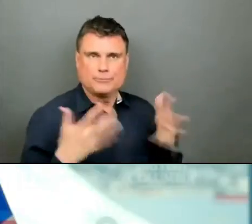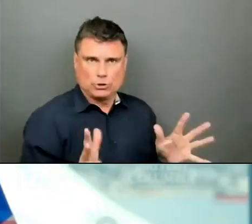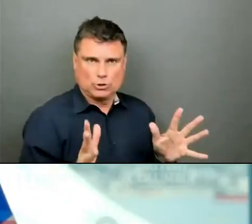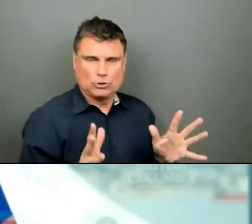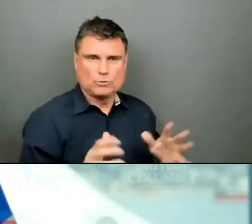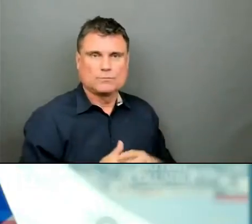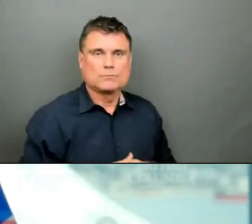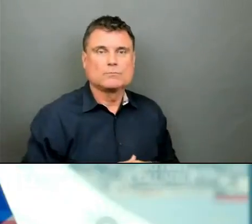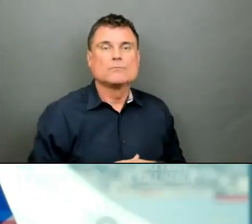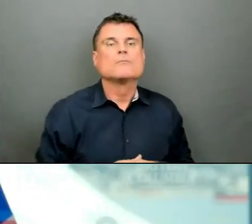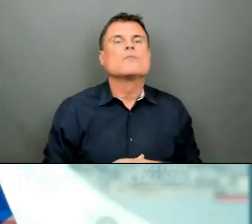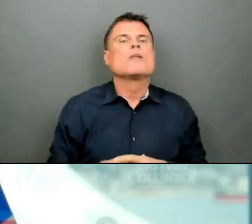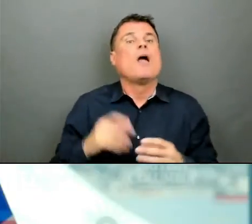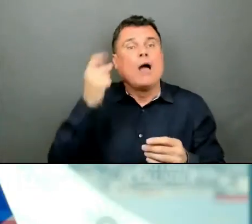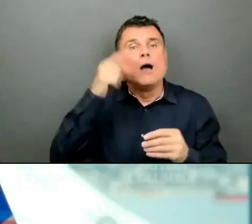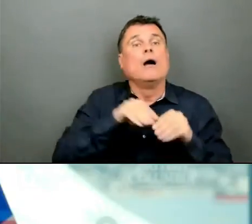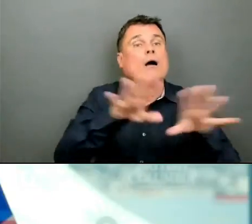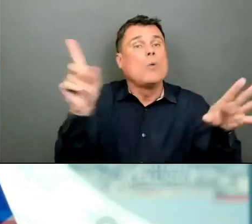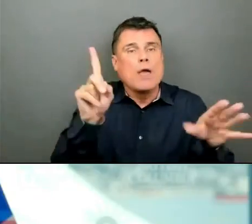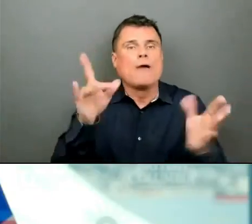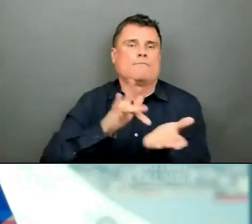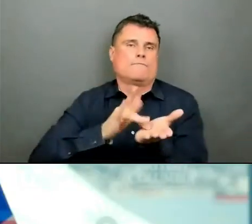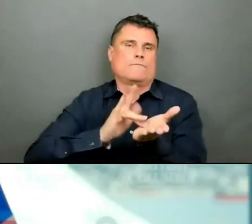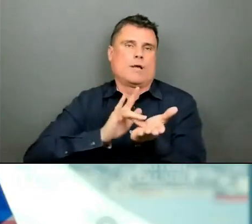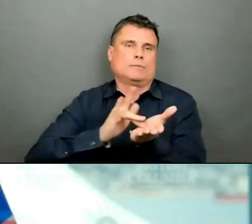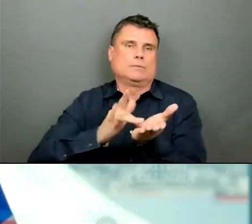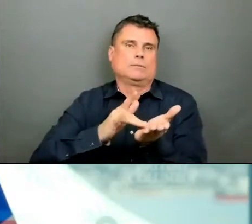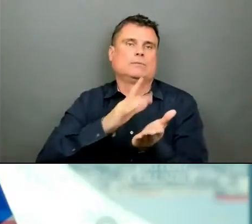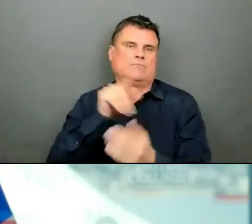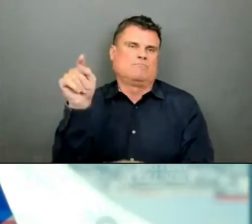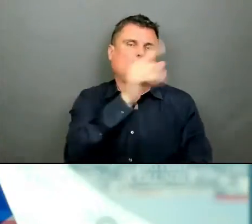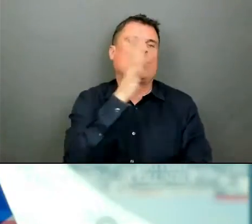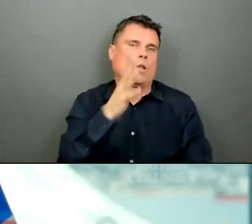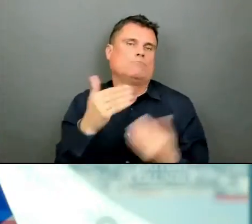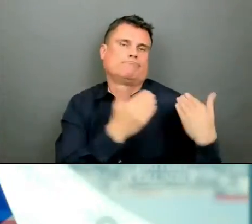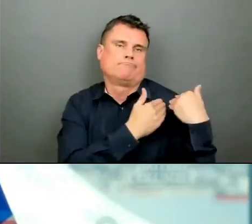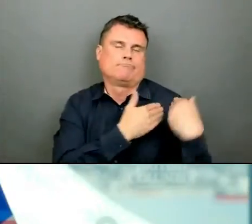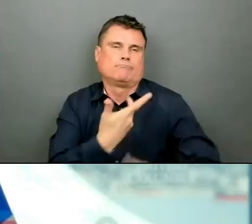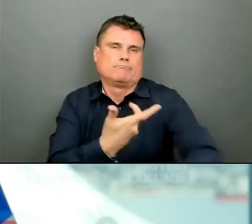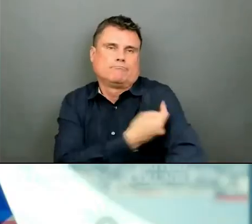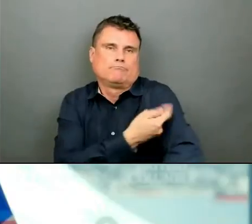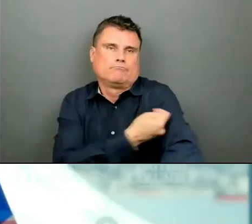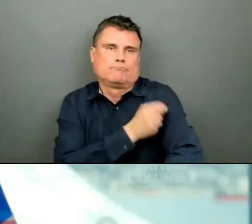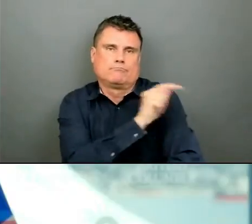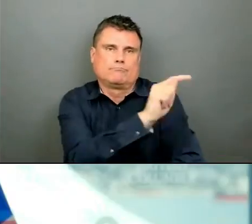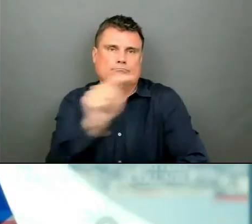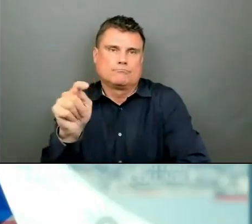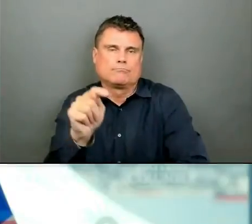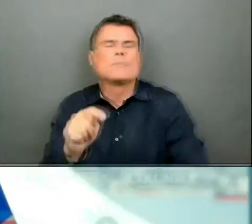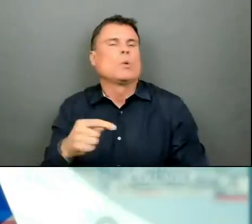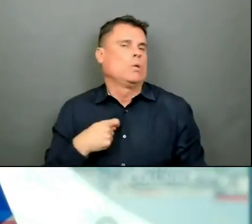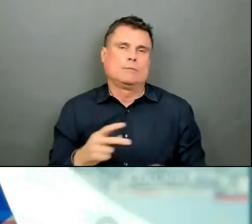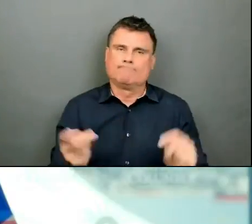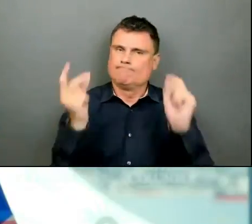pharmacies and that is happening right now. We need to vaccinate BC quickly and we are ready to do that.